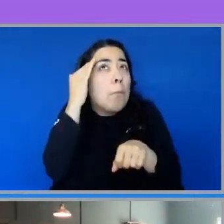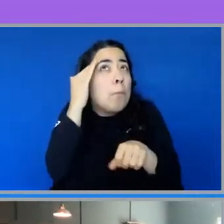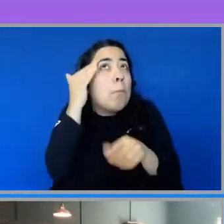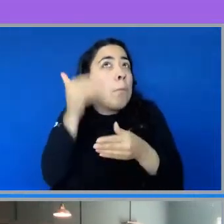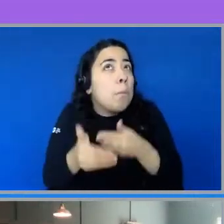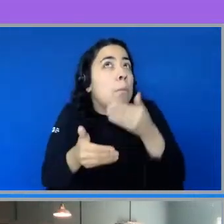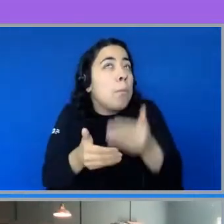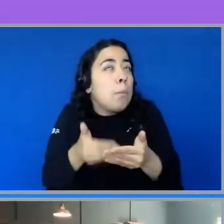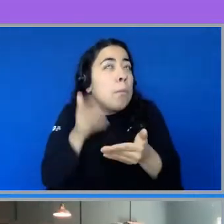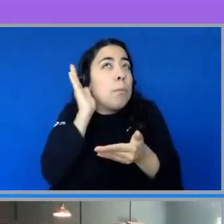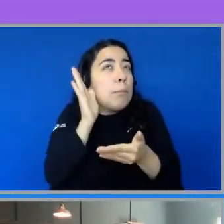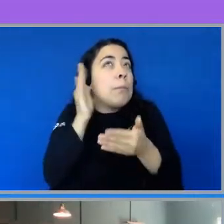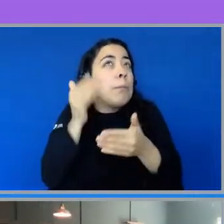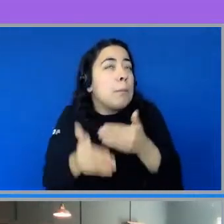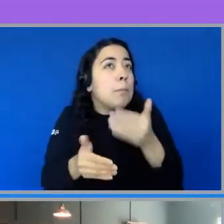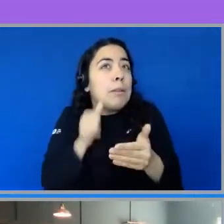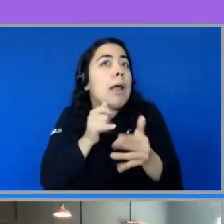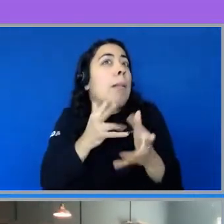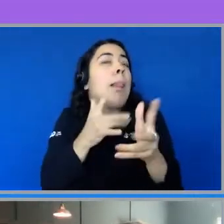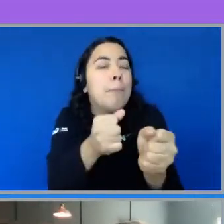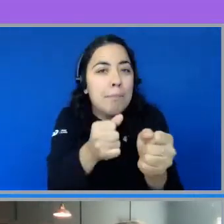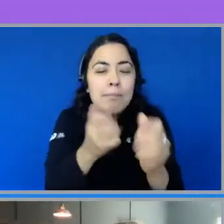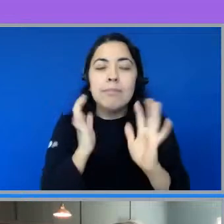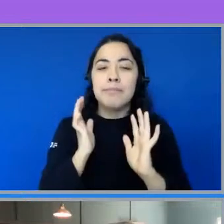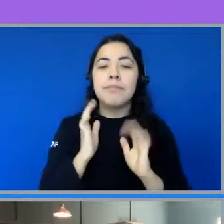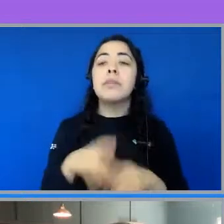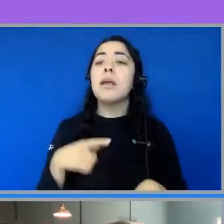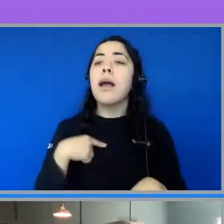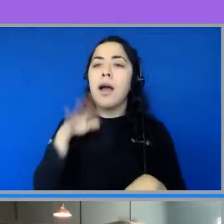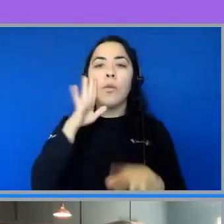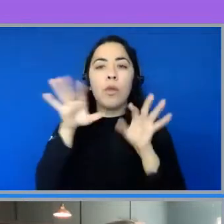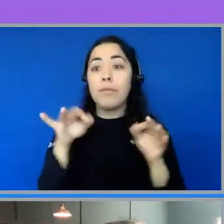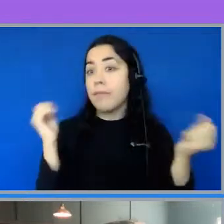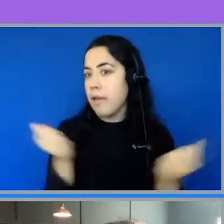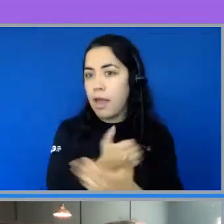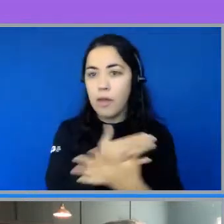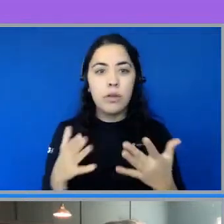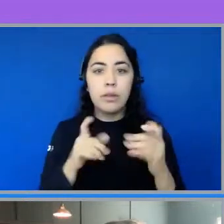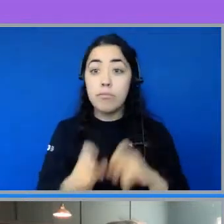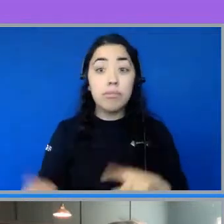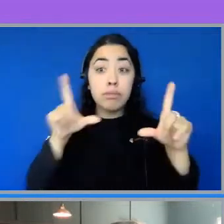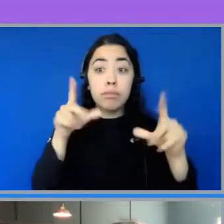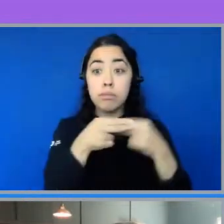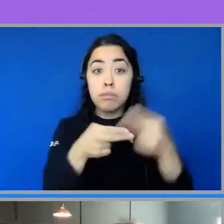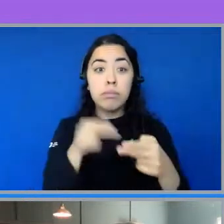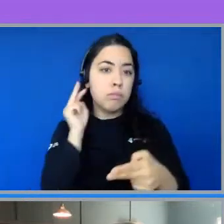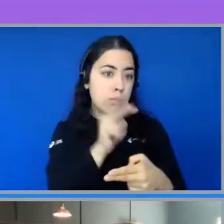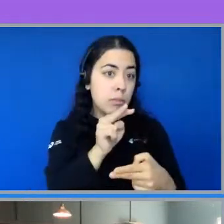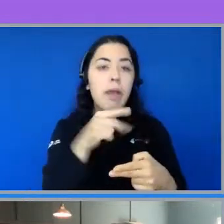best to be aware of that. Just a note, I am going to describe everything we see on the screen. I want to make sure that I'm